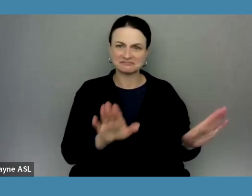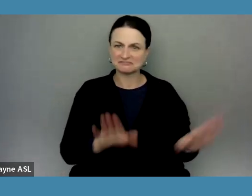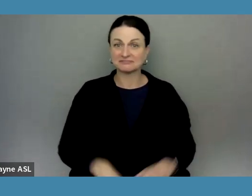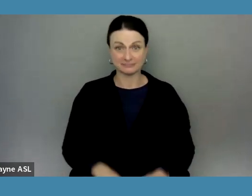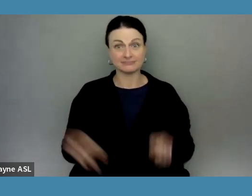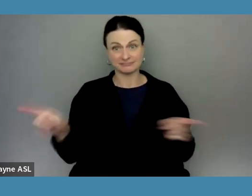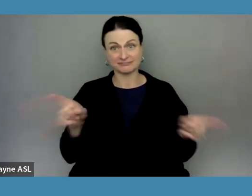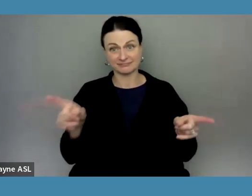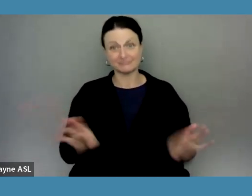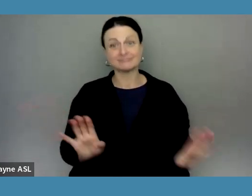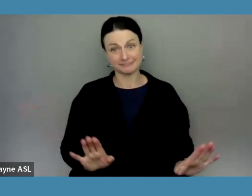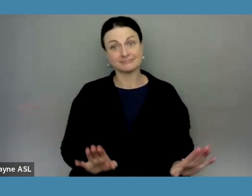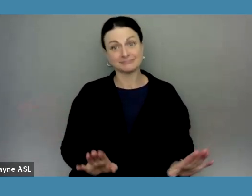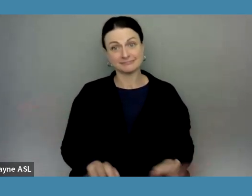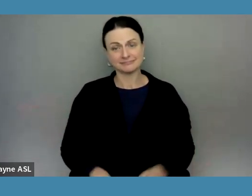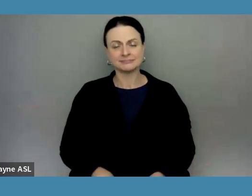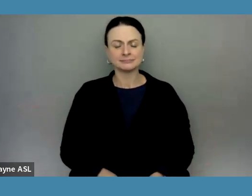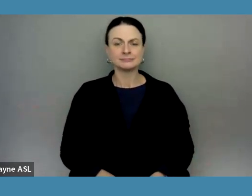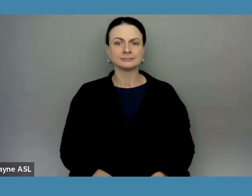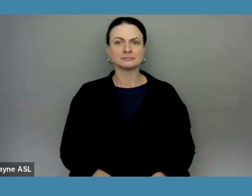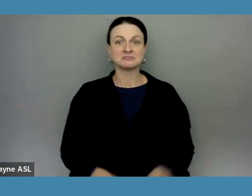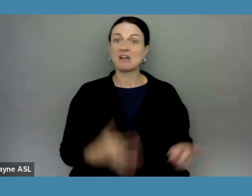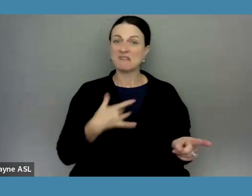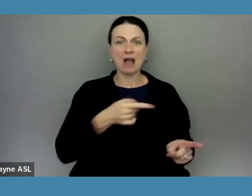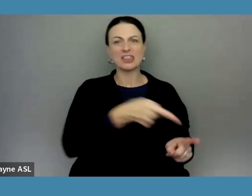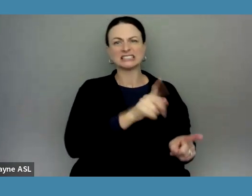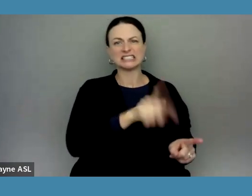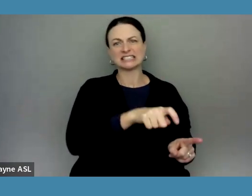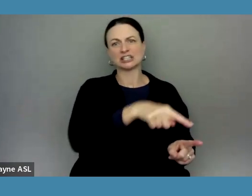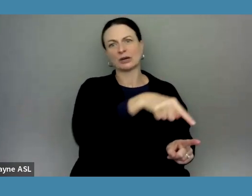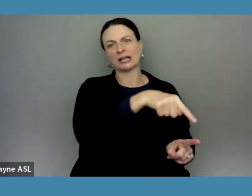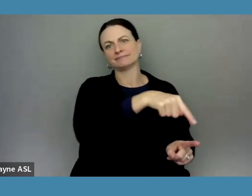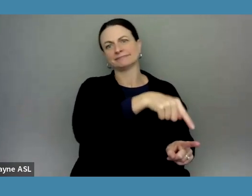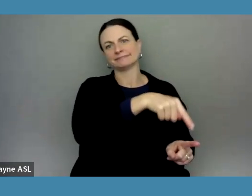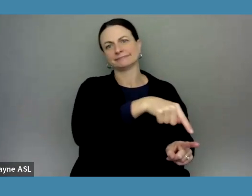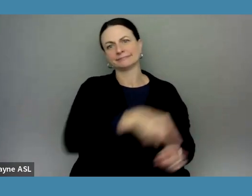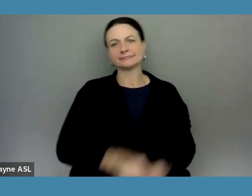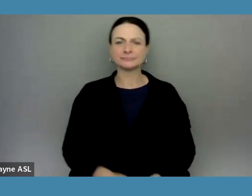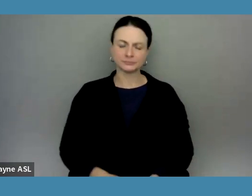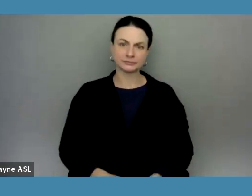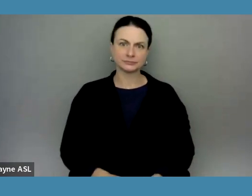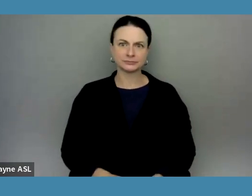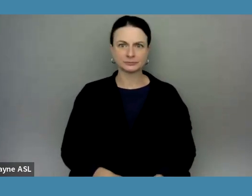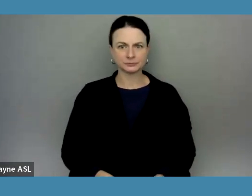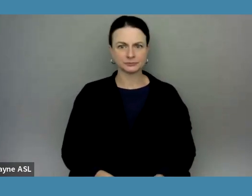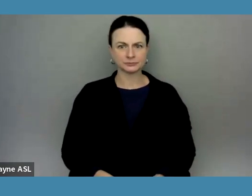that we felt were medically necessary with the notice of adverse benefit determination,